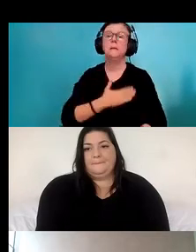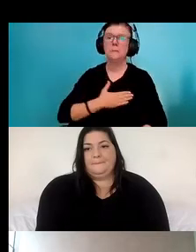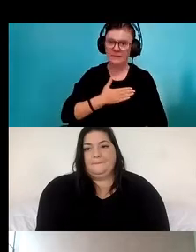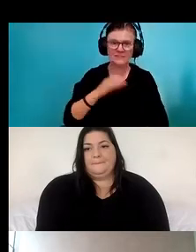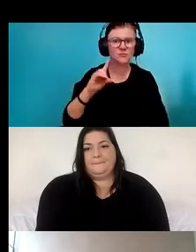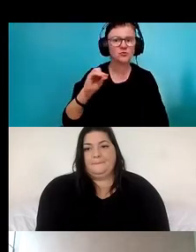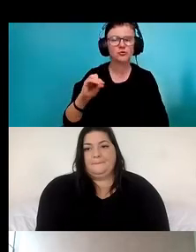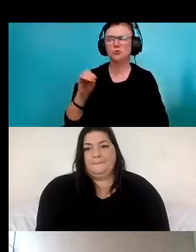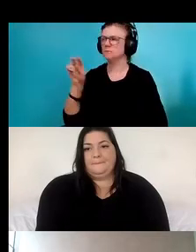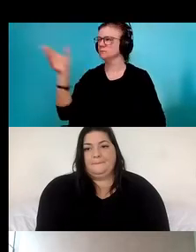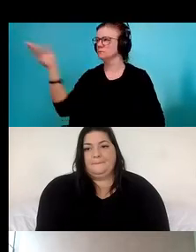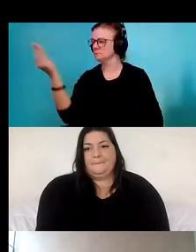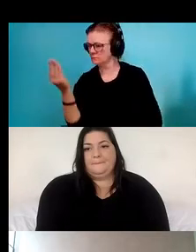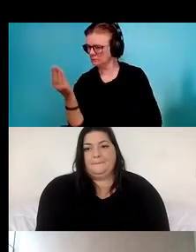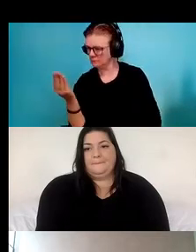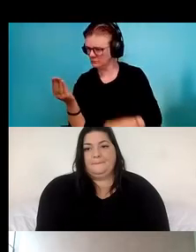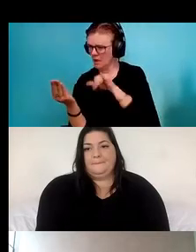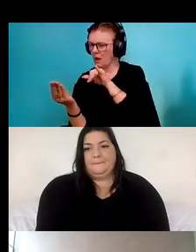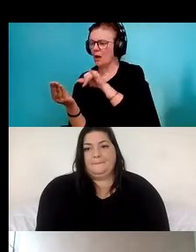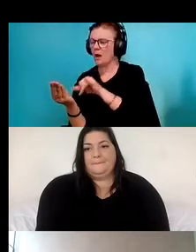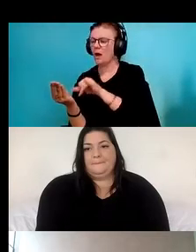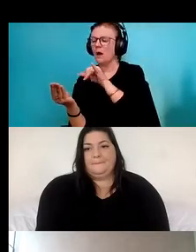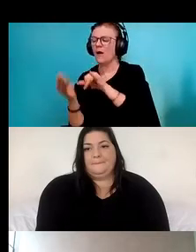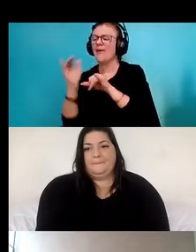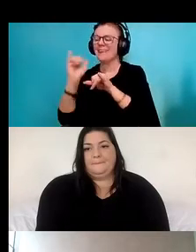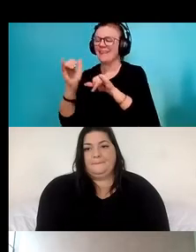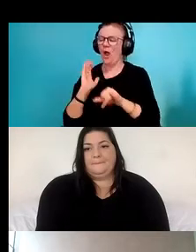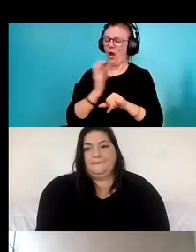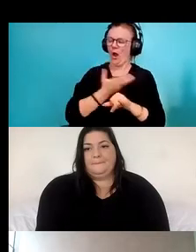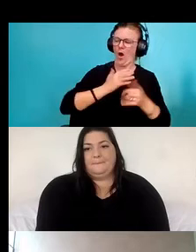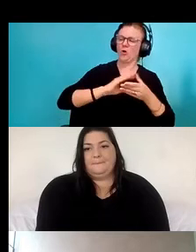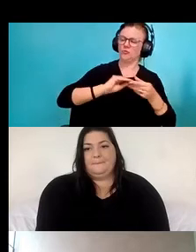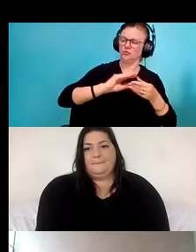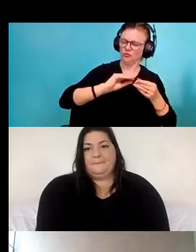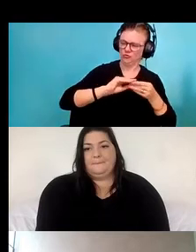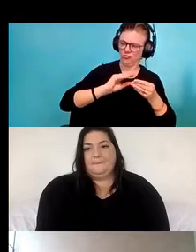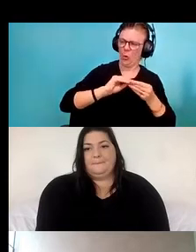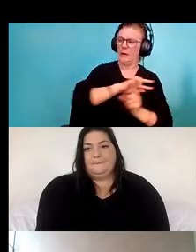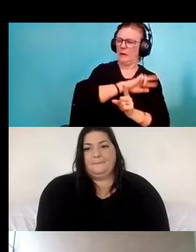how grantee narrative is used. There are tons of quotes in there.